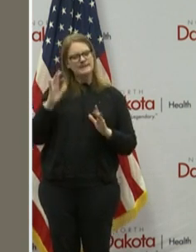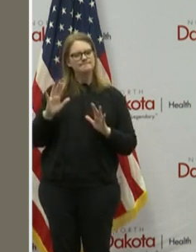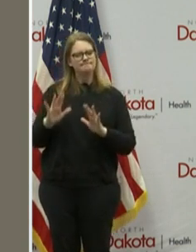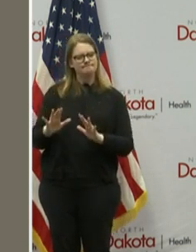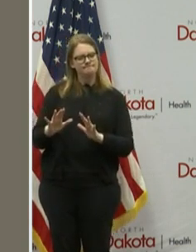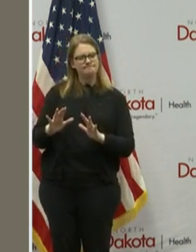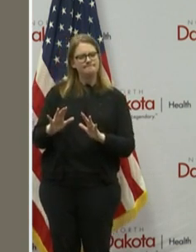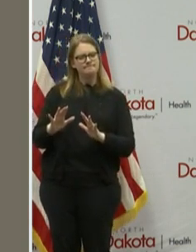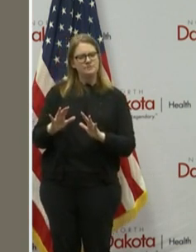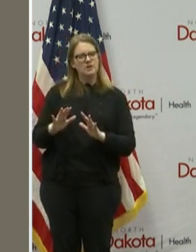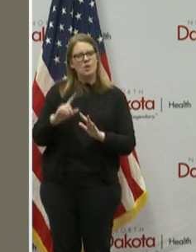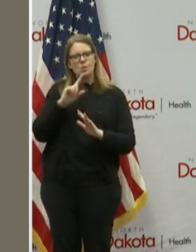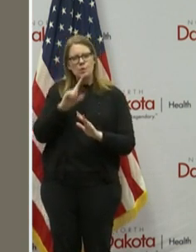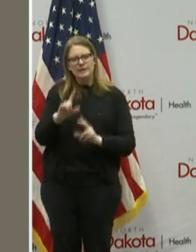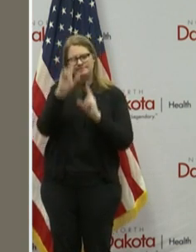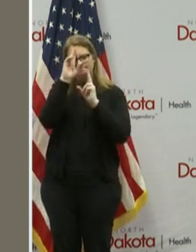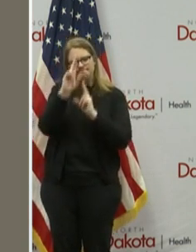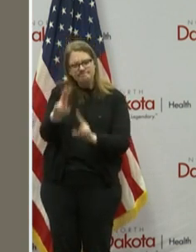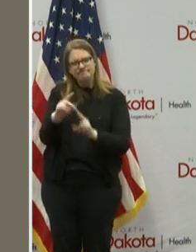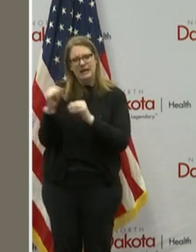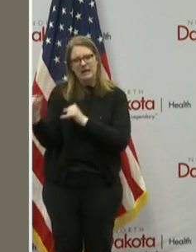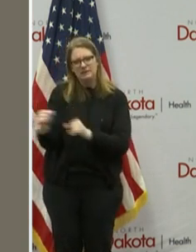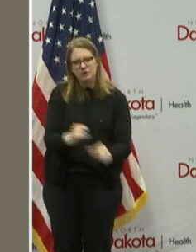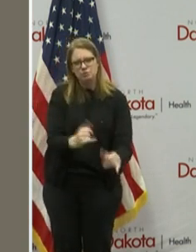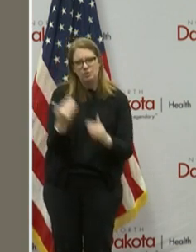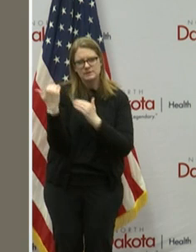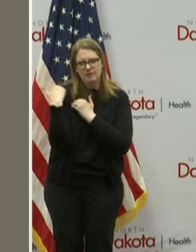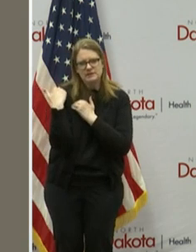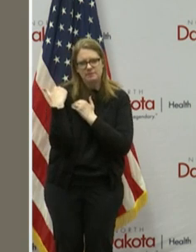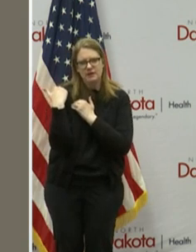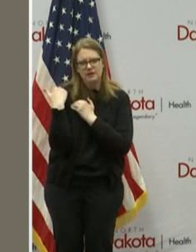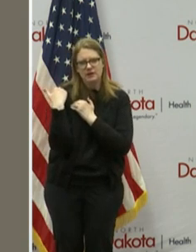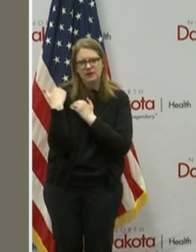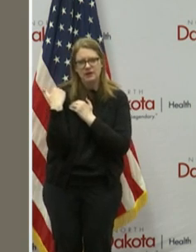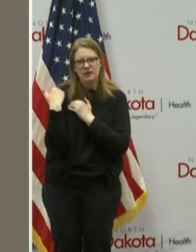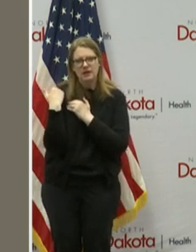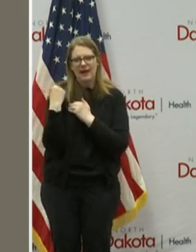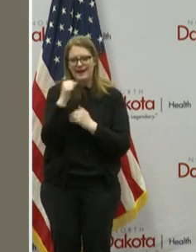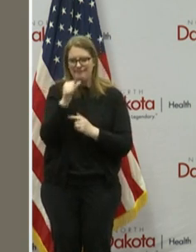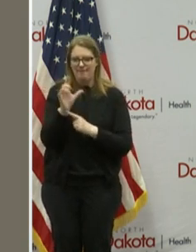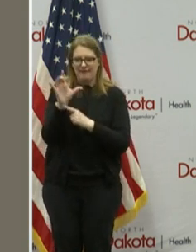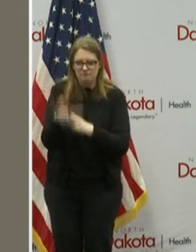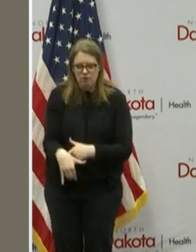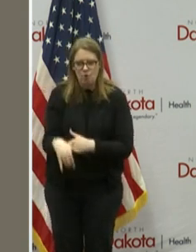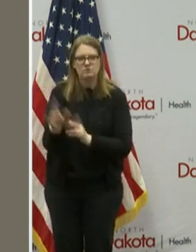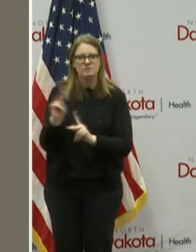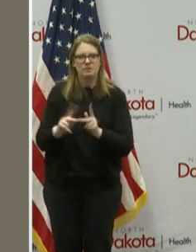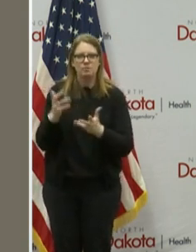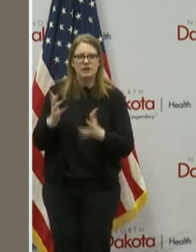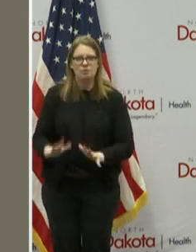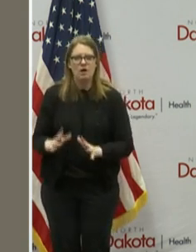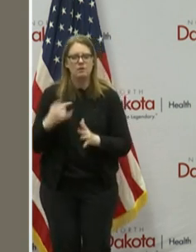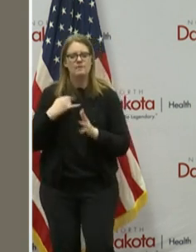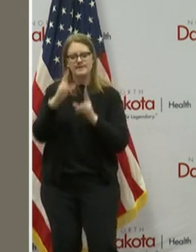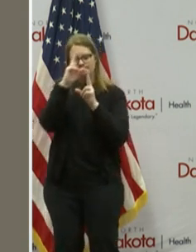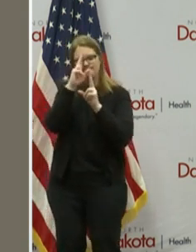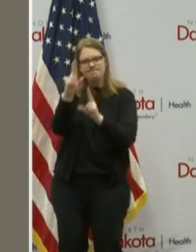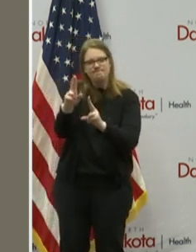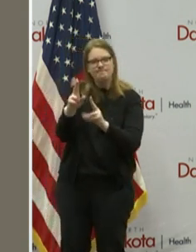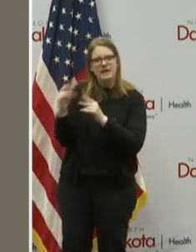CONSEQUENCES TO THIS. WE ARE PLEASED TO THOSE WHO HAVE A LIFE TOUCH OF GOVERNMENT AND HEAVY